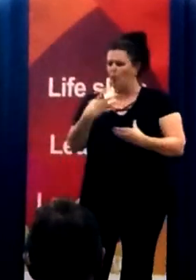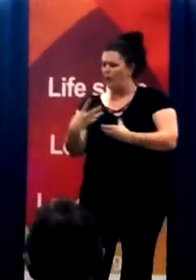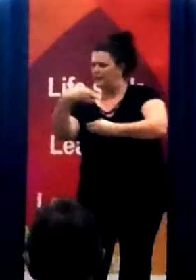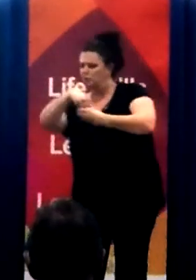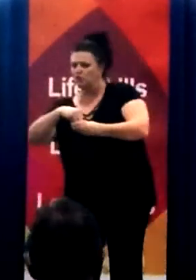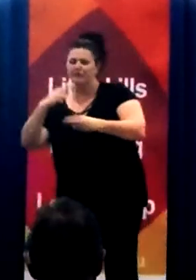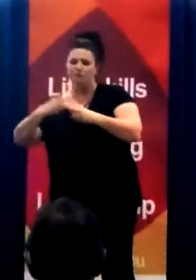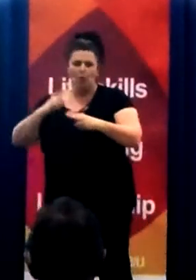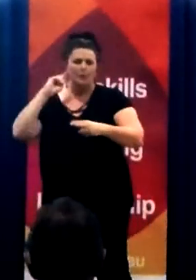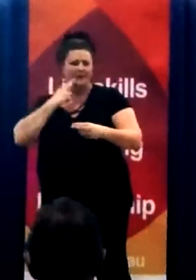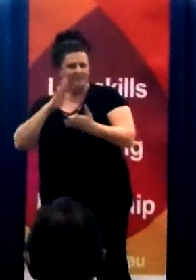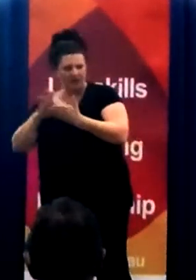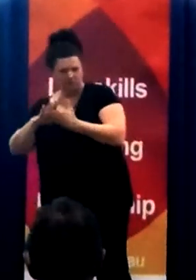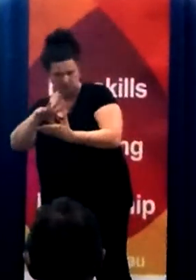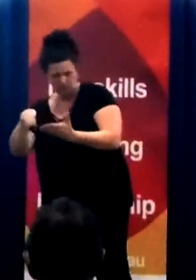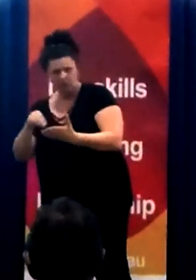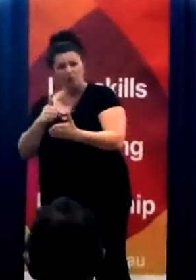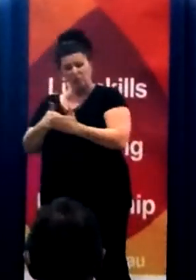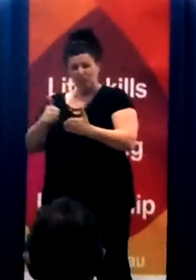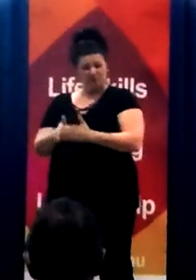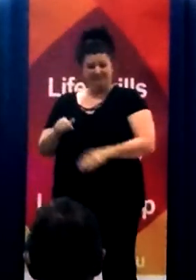of Hearing students, who normally are the only student in their